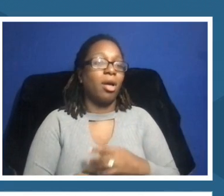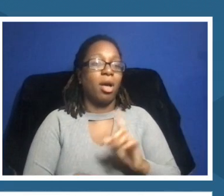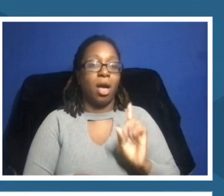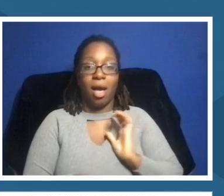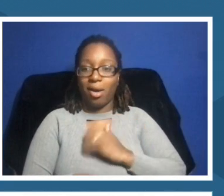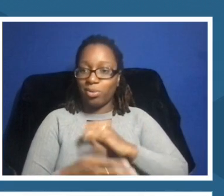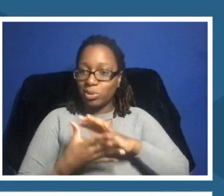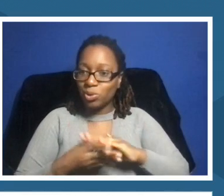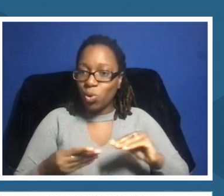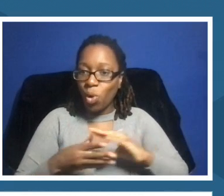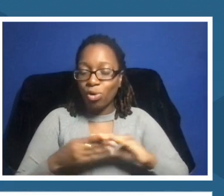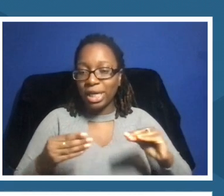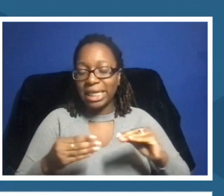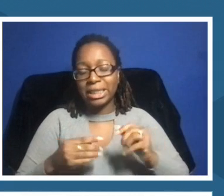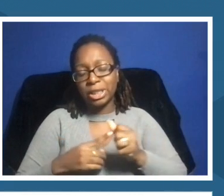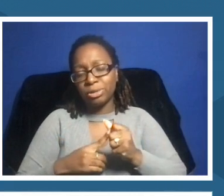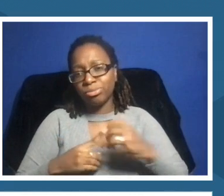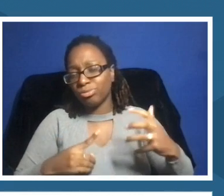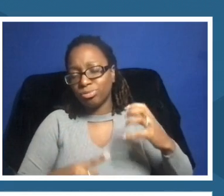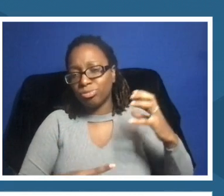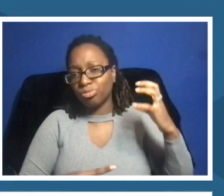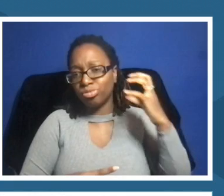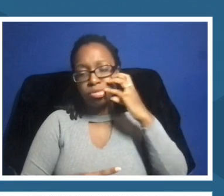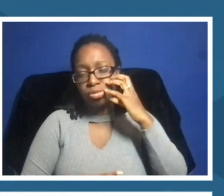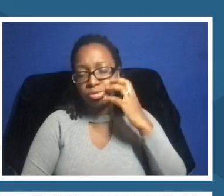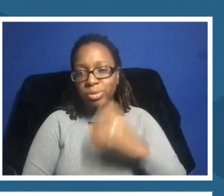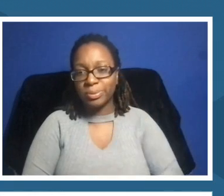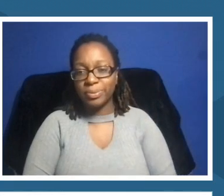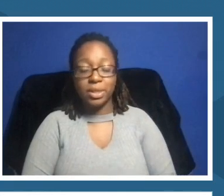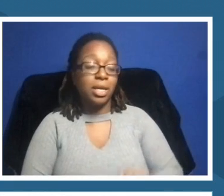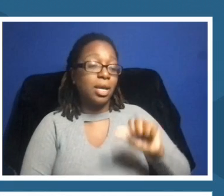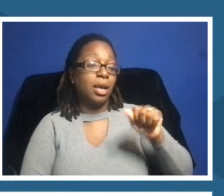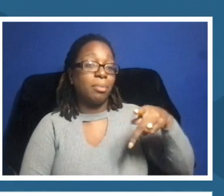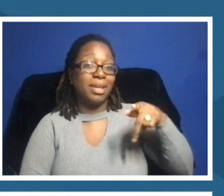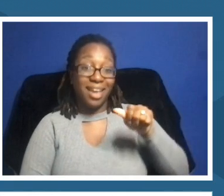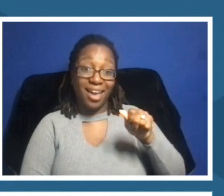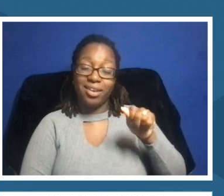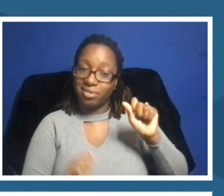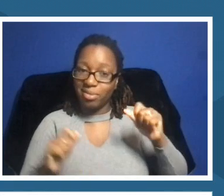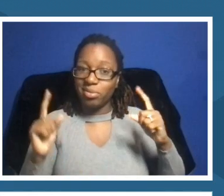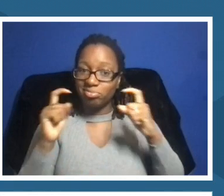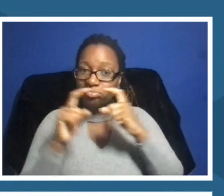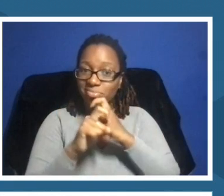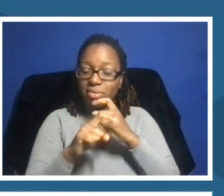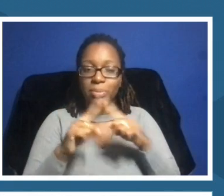much more vast the apa term is complex